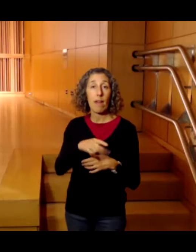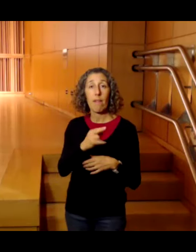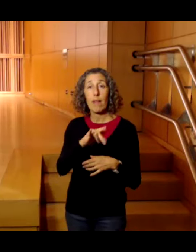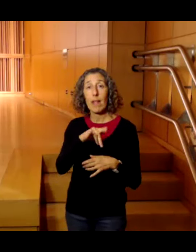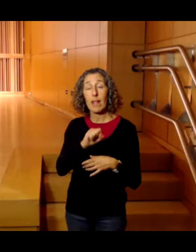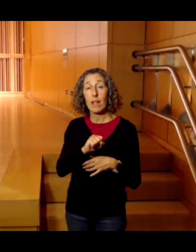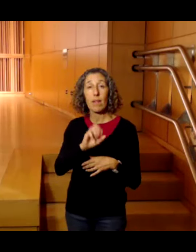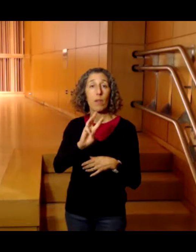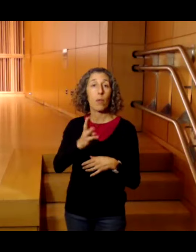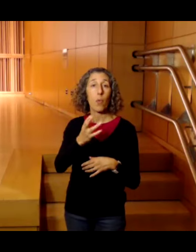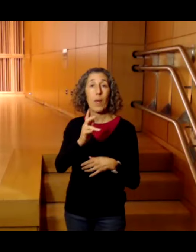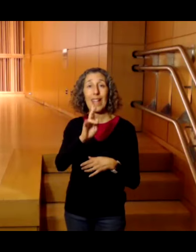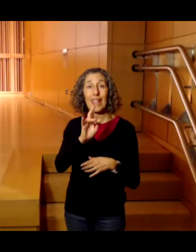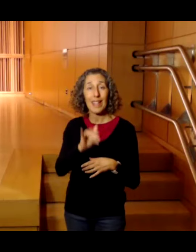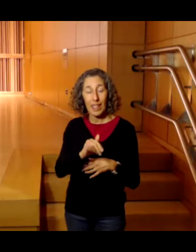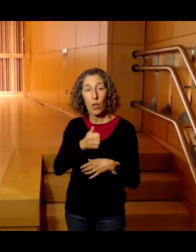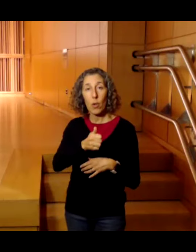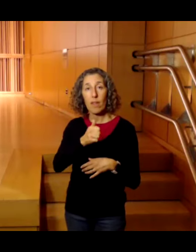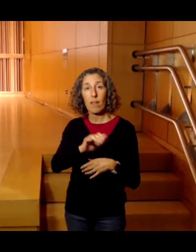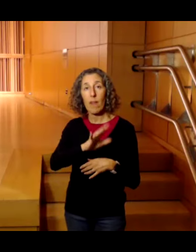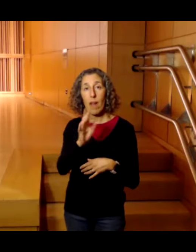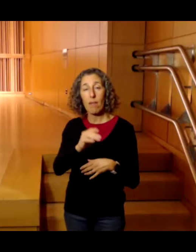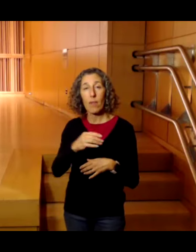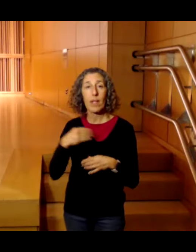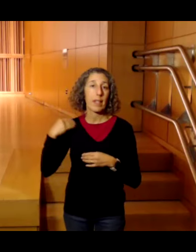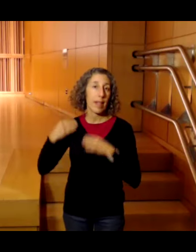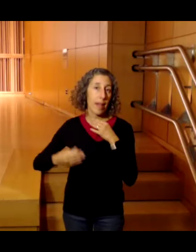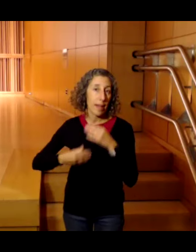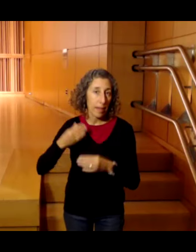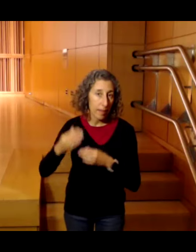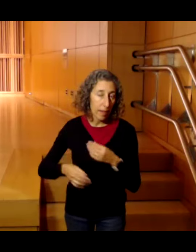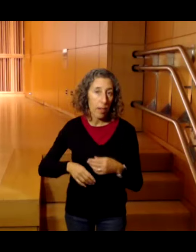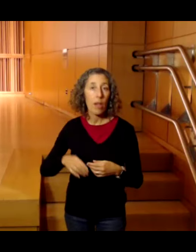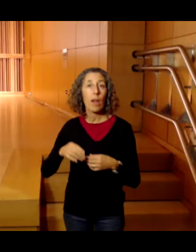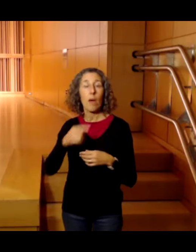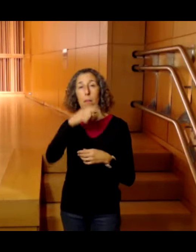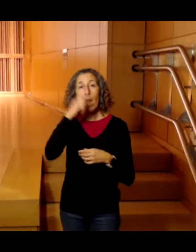that she existed within a purportedly black body should not be enough.